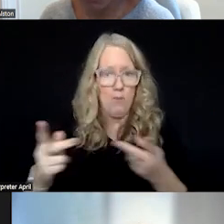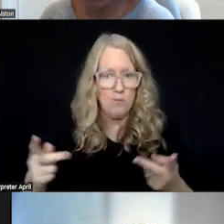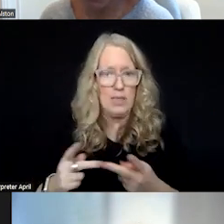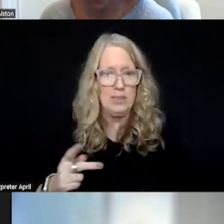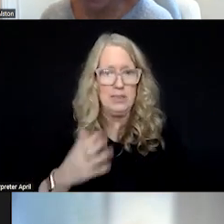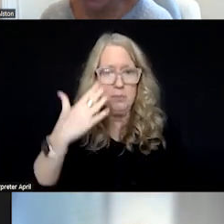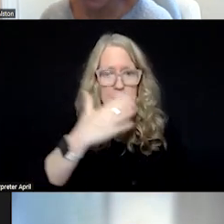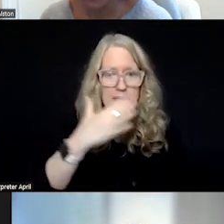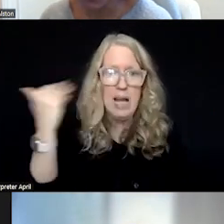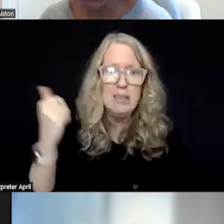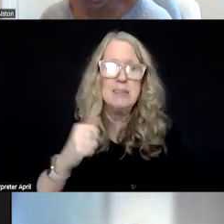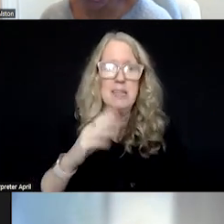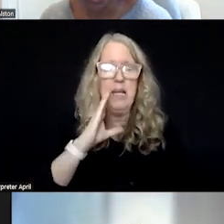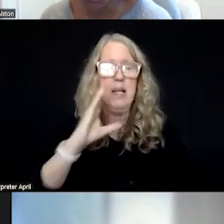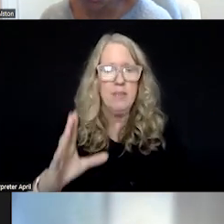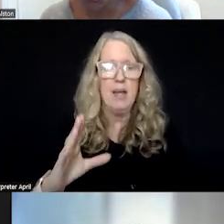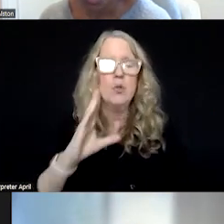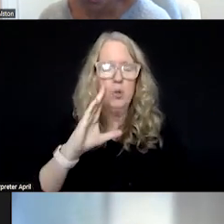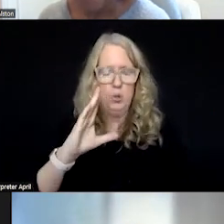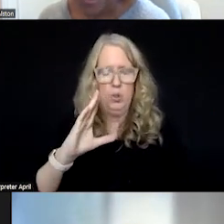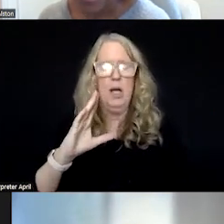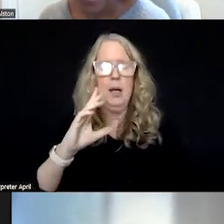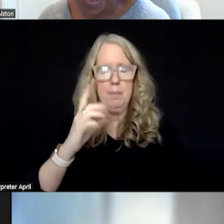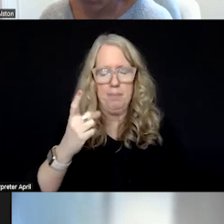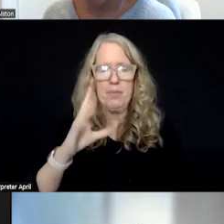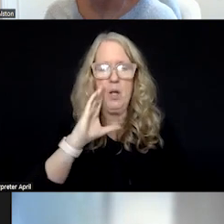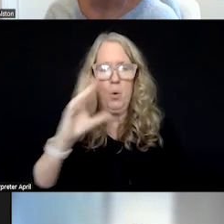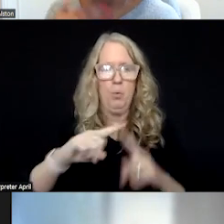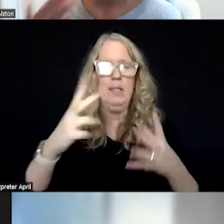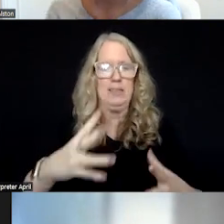BECAUSE OF THE CRISIS AND NATURE, THEY ARE GOING TO ACCEPT MEMBERS